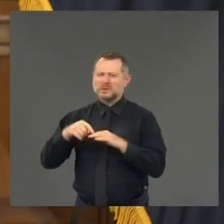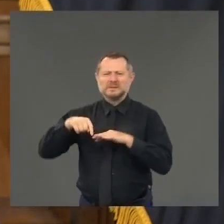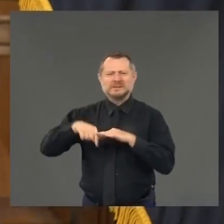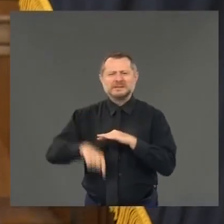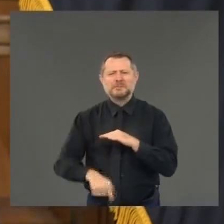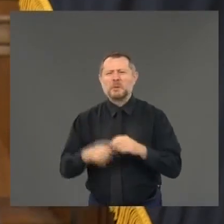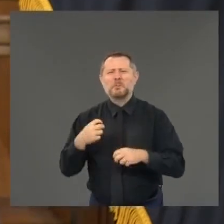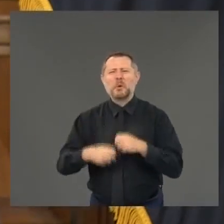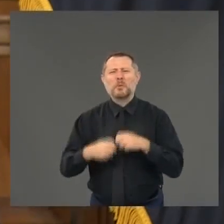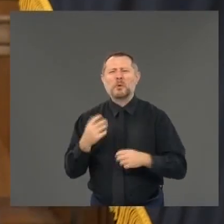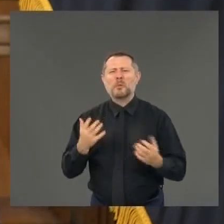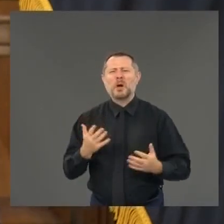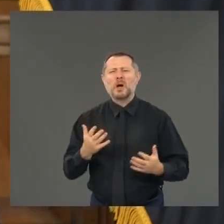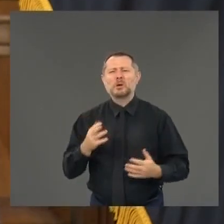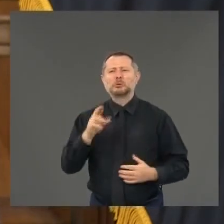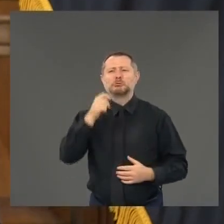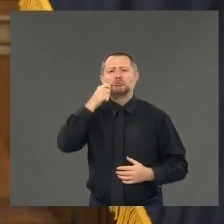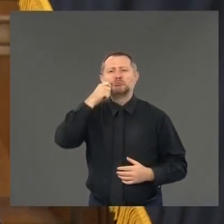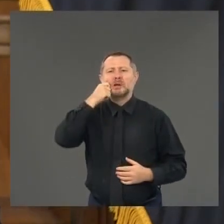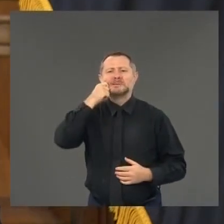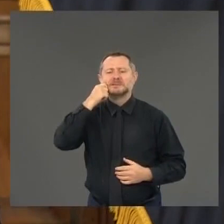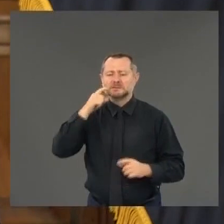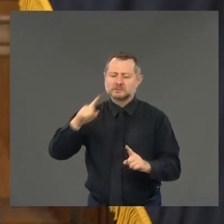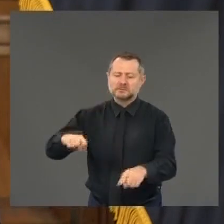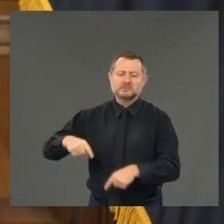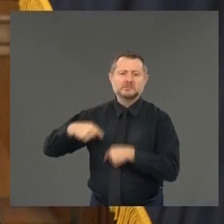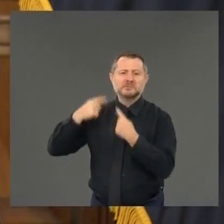IT'S MUCH BROADER THAN THAT. THIS IS AN INHERENT RACISM.